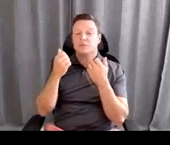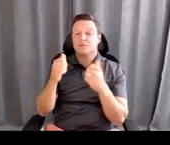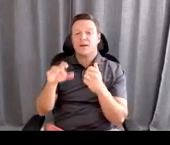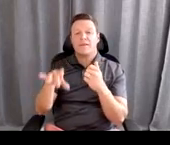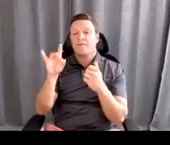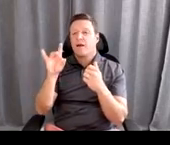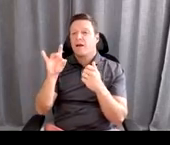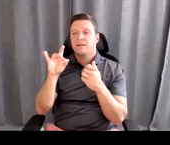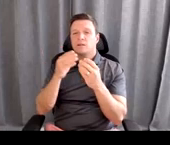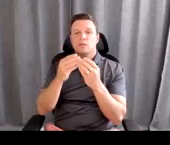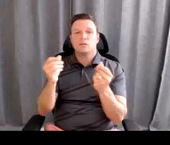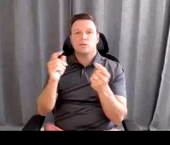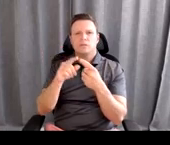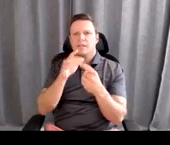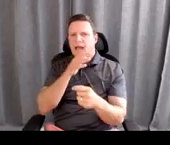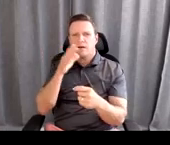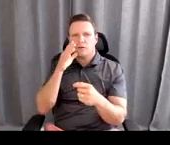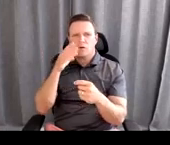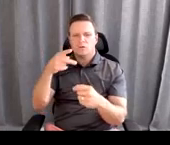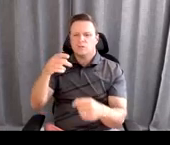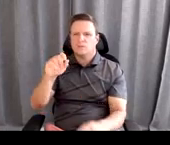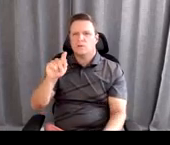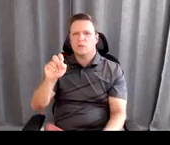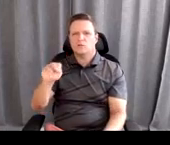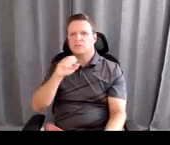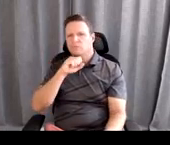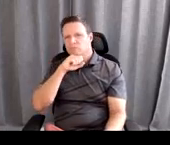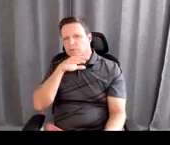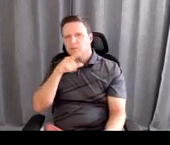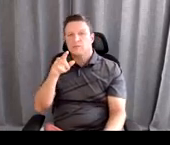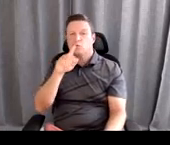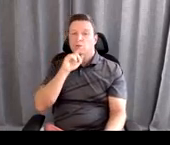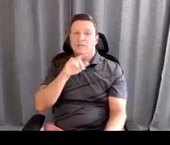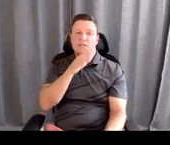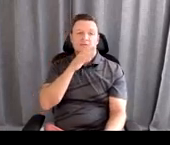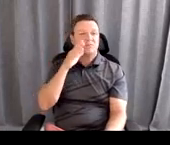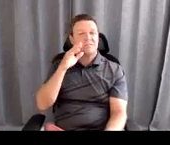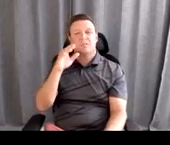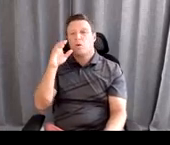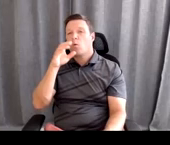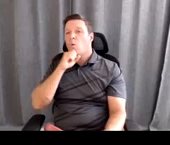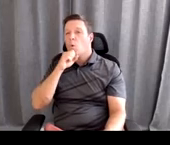to all the agricultural pollution in our area because it's very rural. We're surrounded by oranges and nut trees